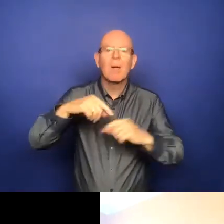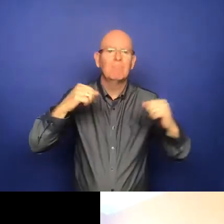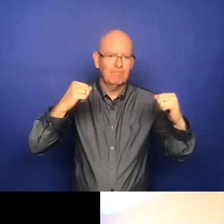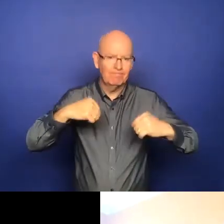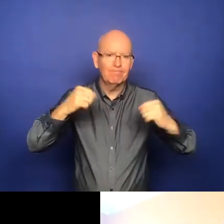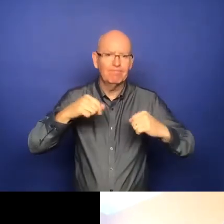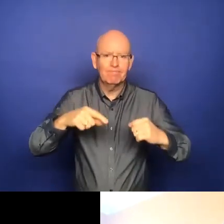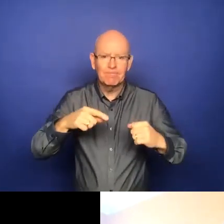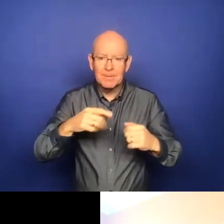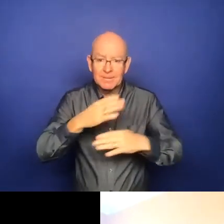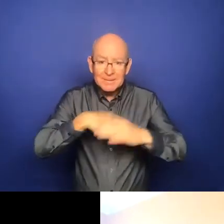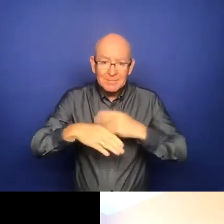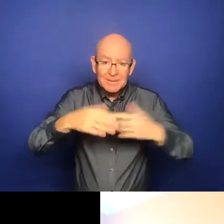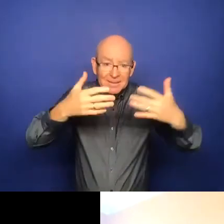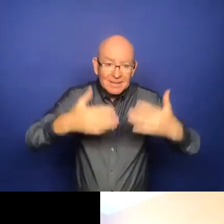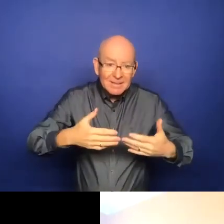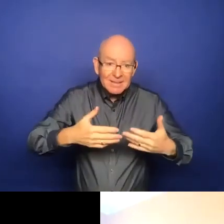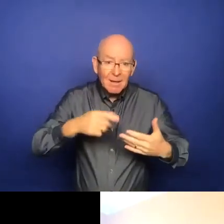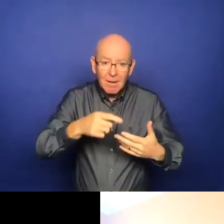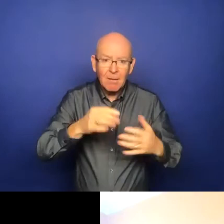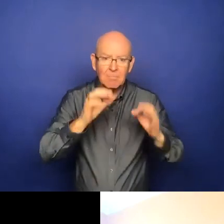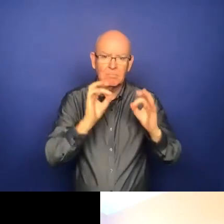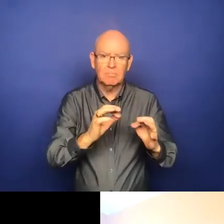administrative data that is regularly collected by the various Government